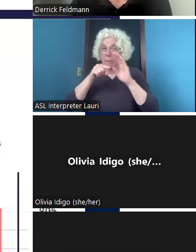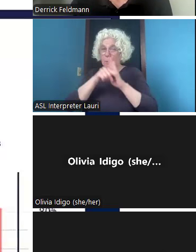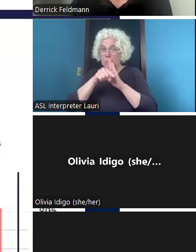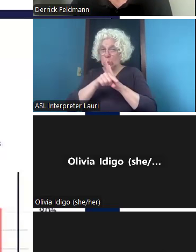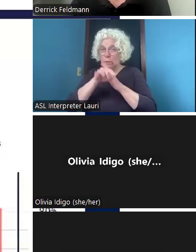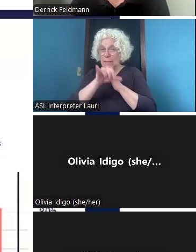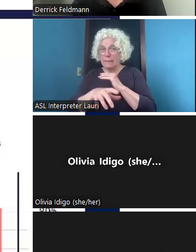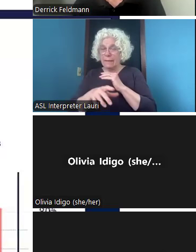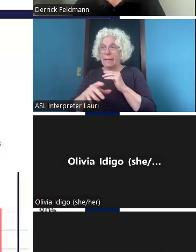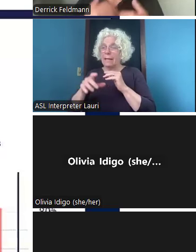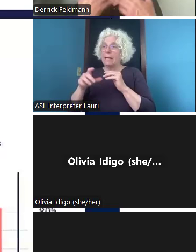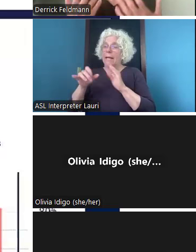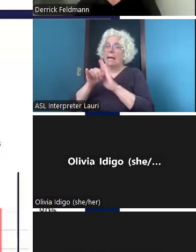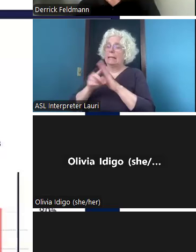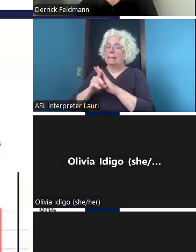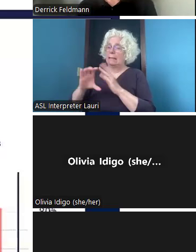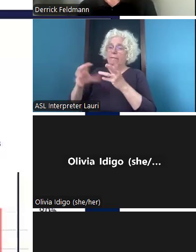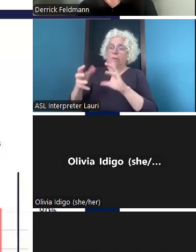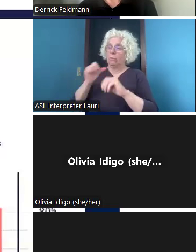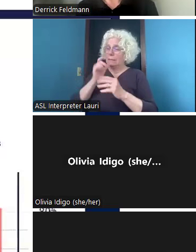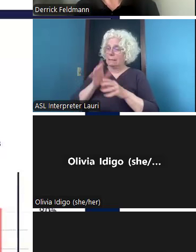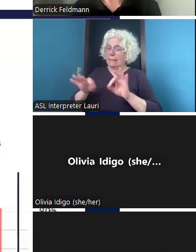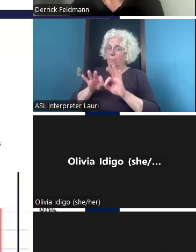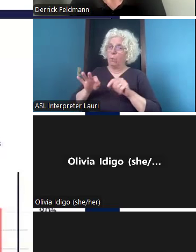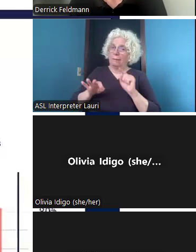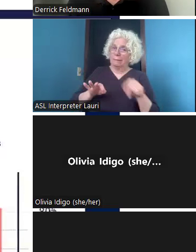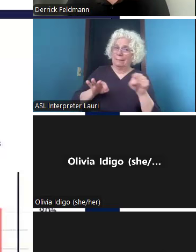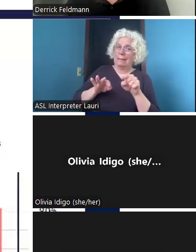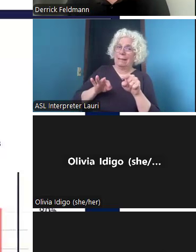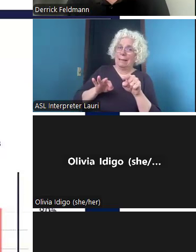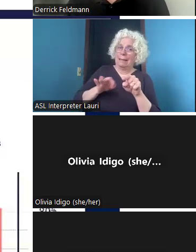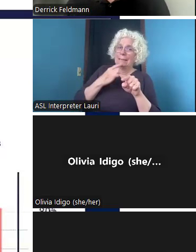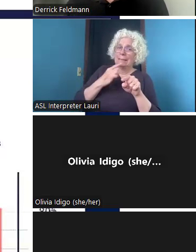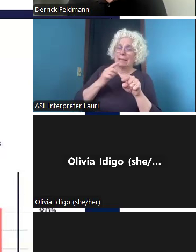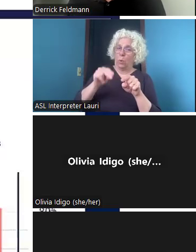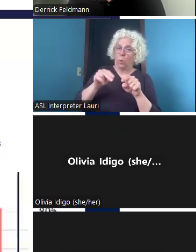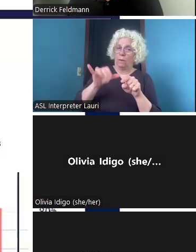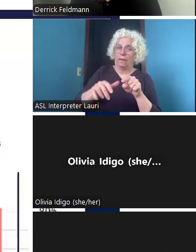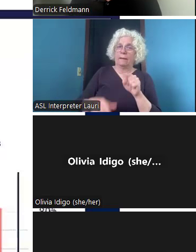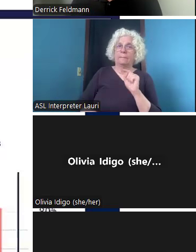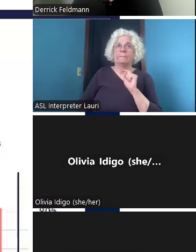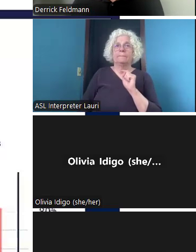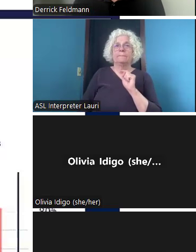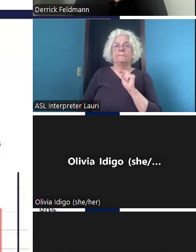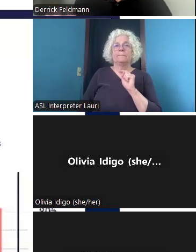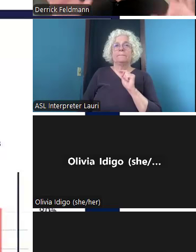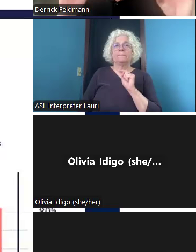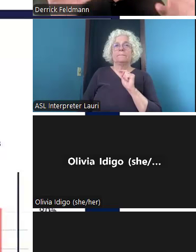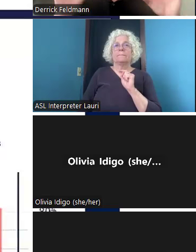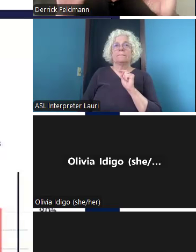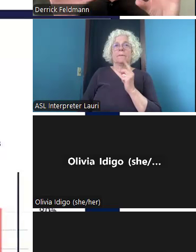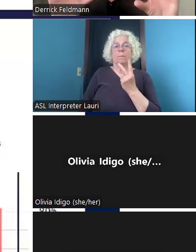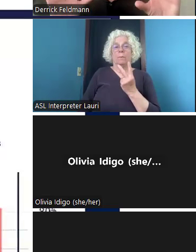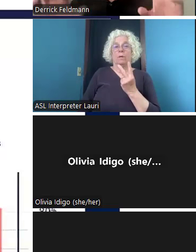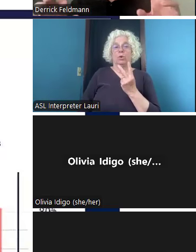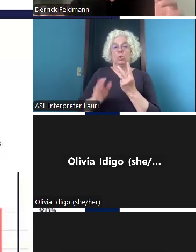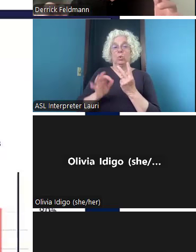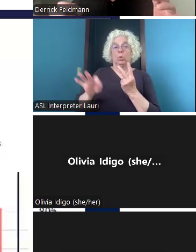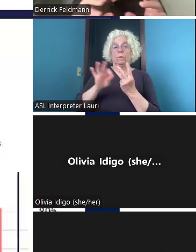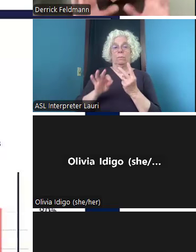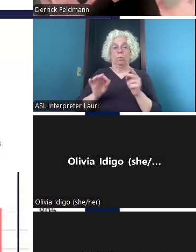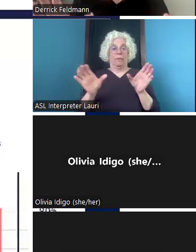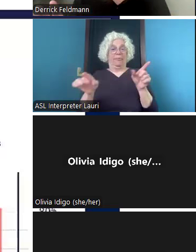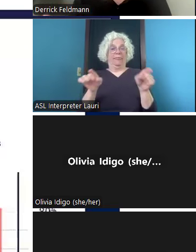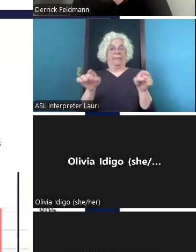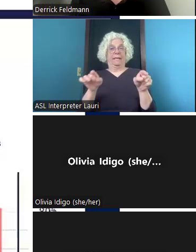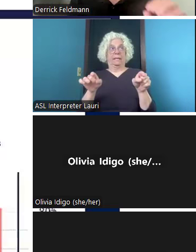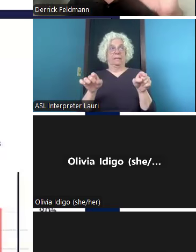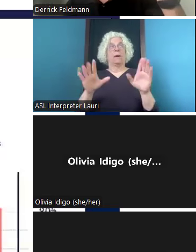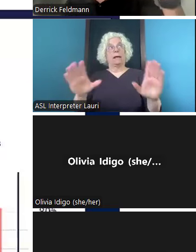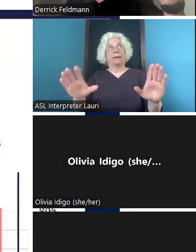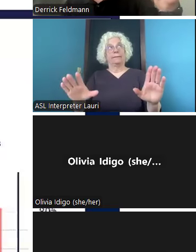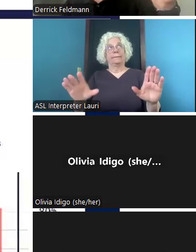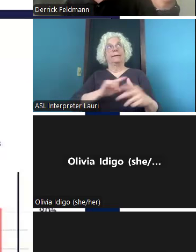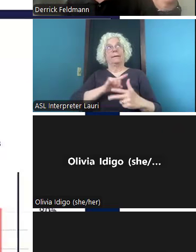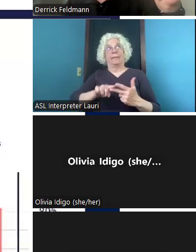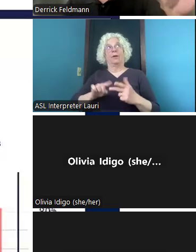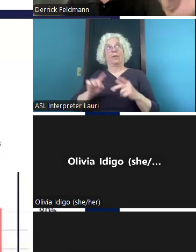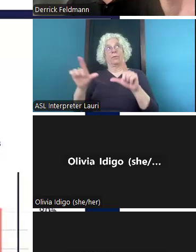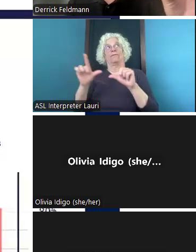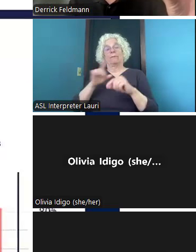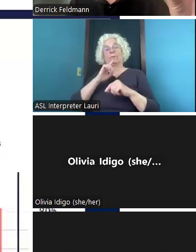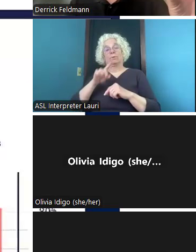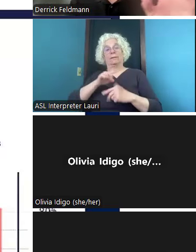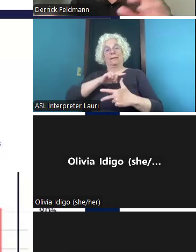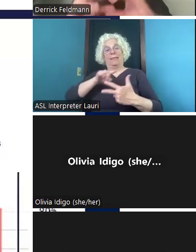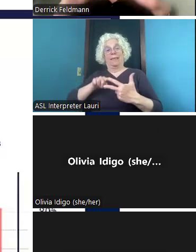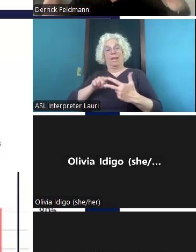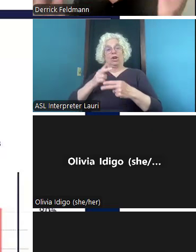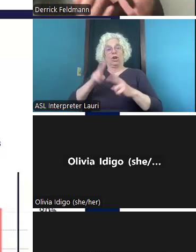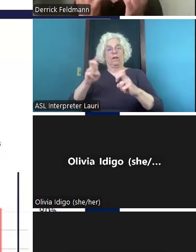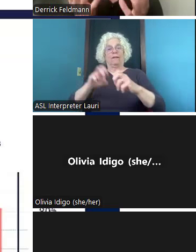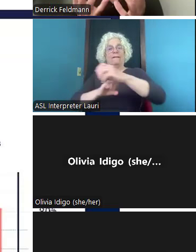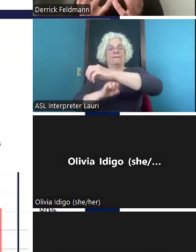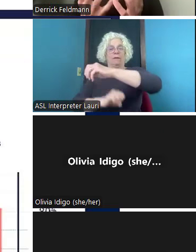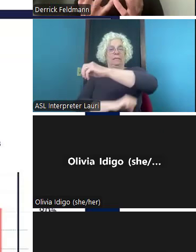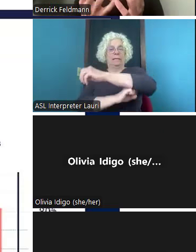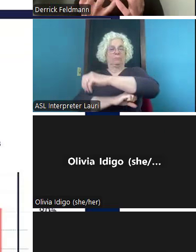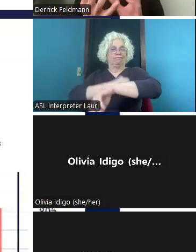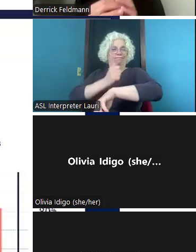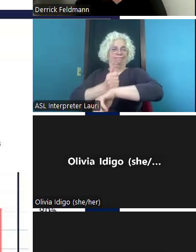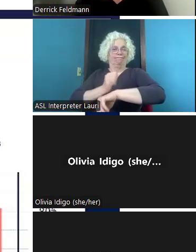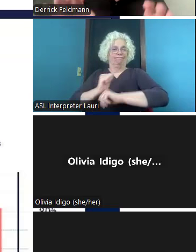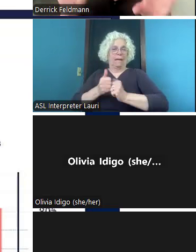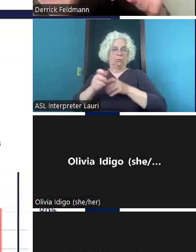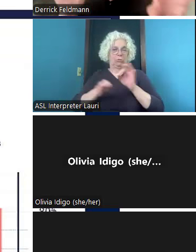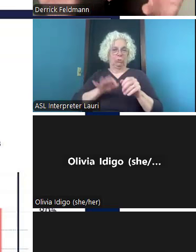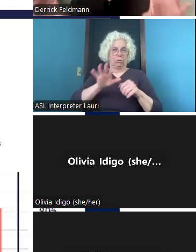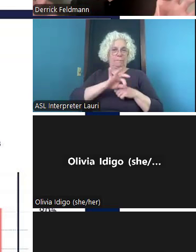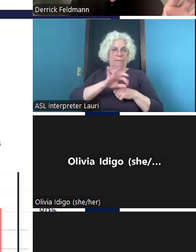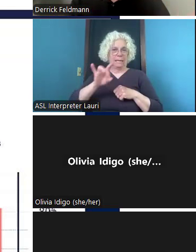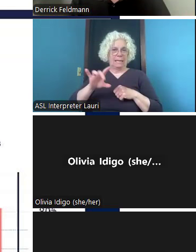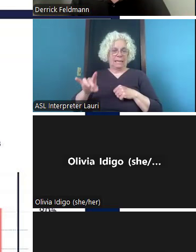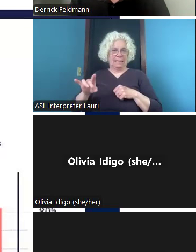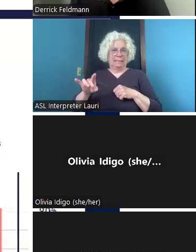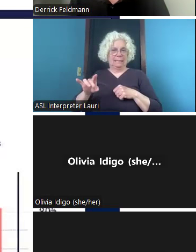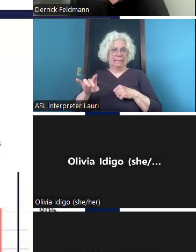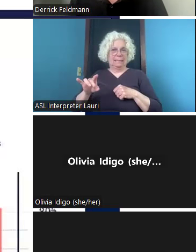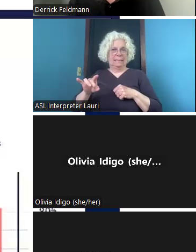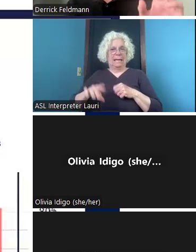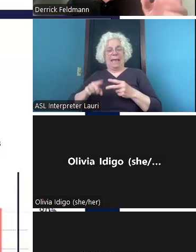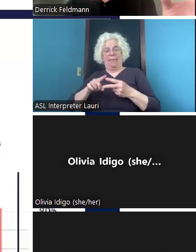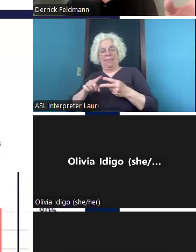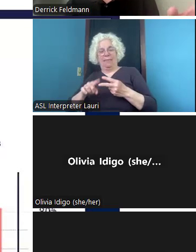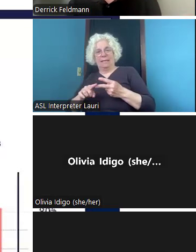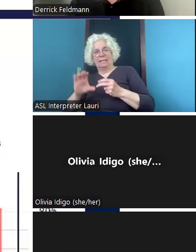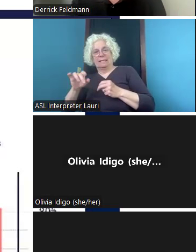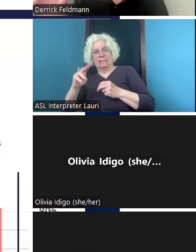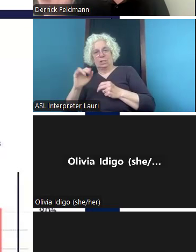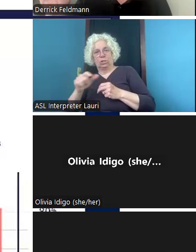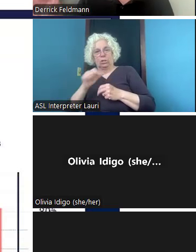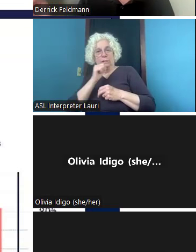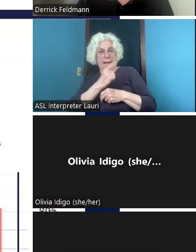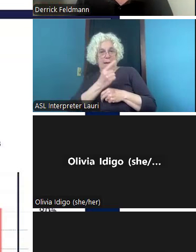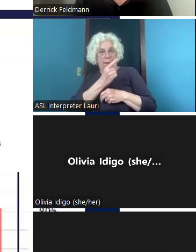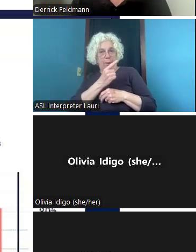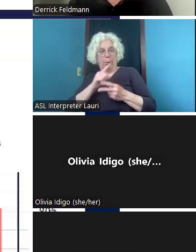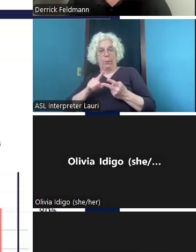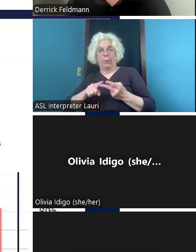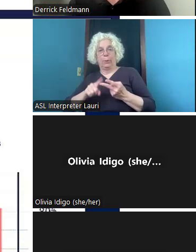But 2 things are key here. Both frames, well all 3 frames are--our foundational frame, which is the basis for describing 988 and our 2 specific conditional frames--